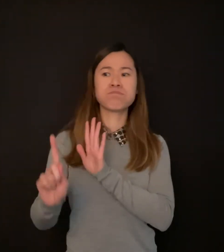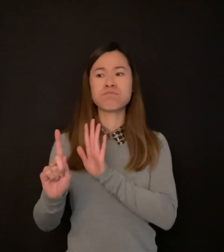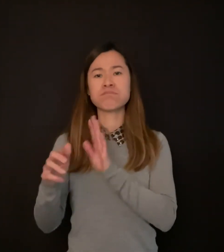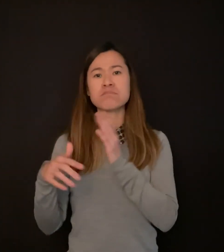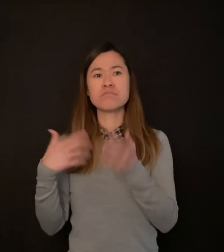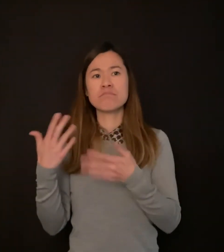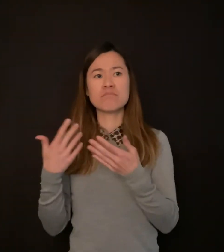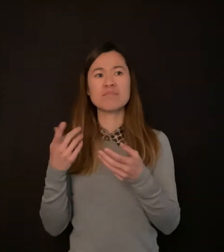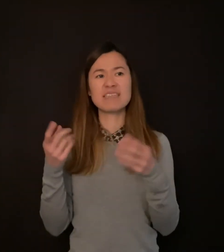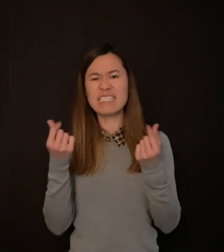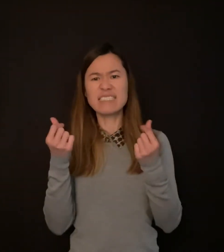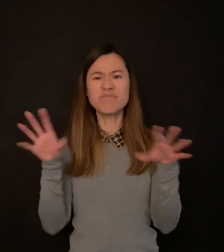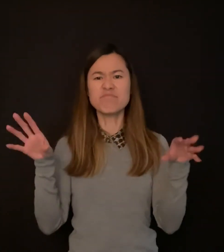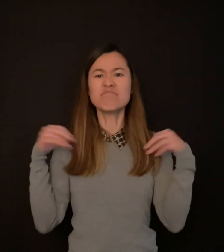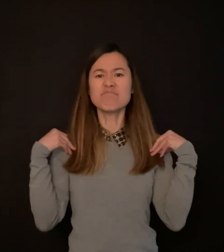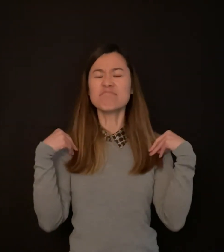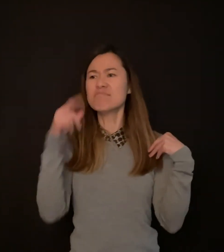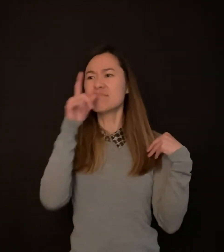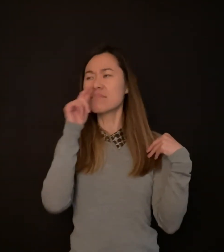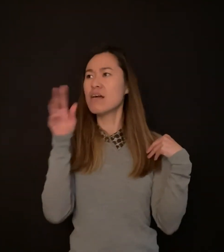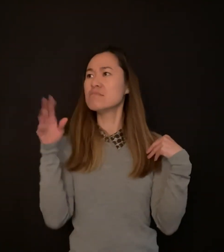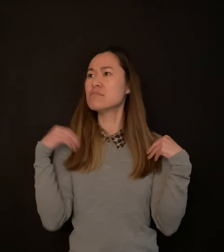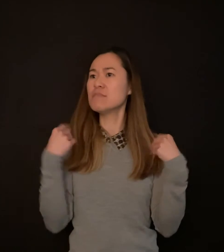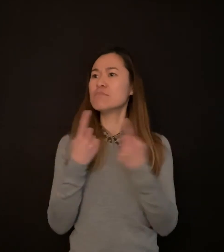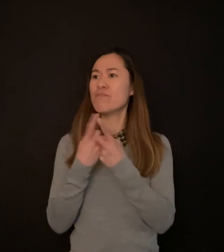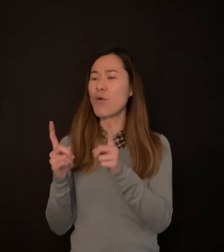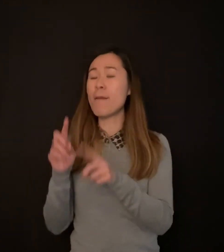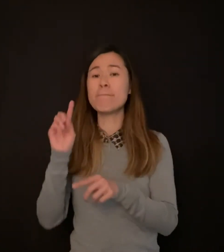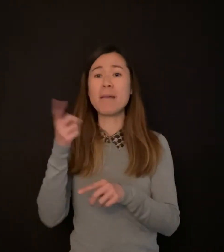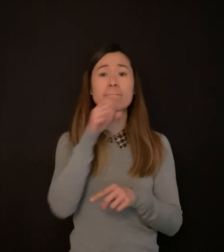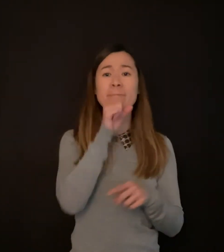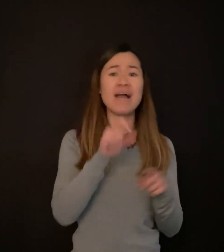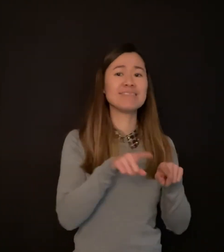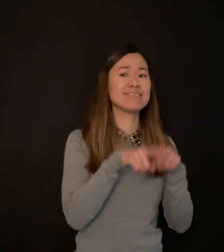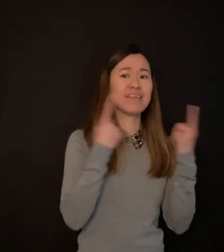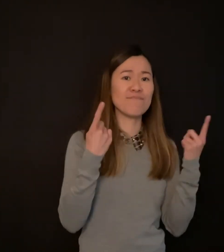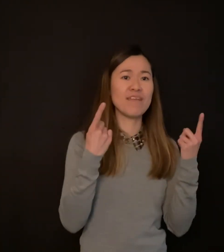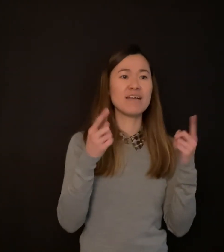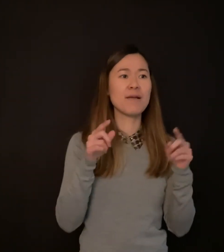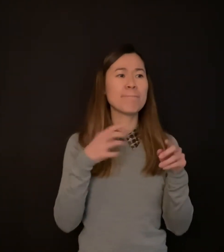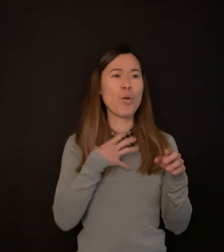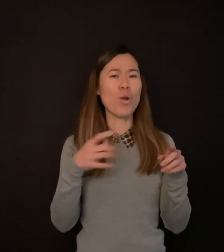Why is that? Maybe because people marry later, or don't want to get married.